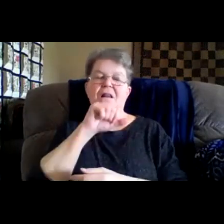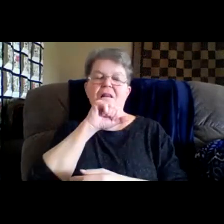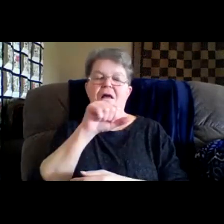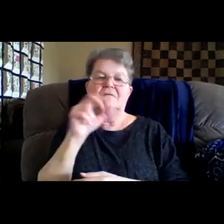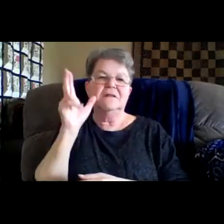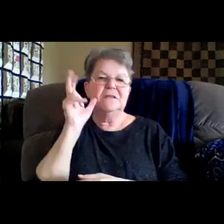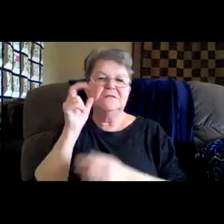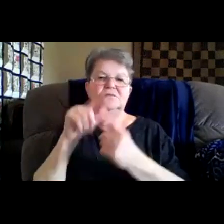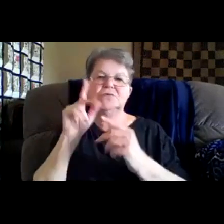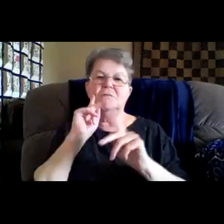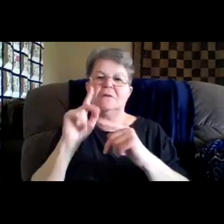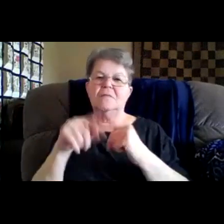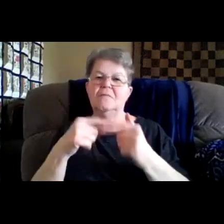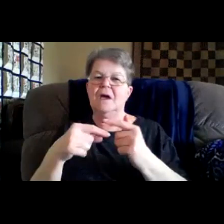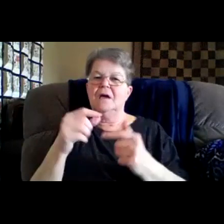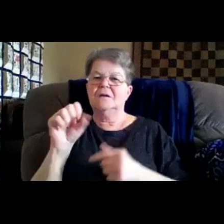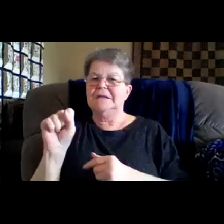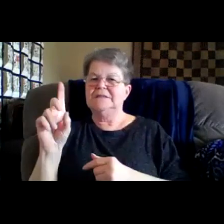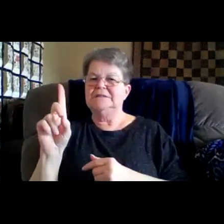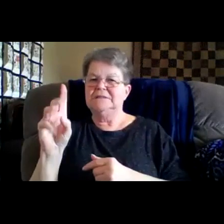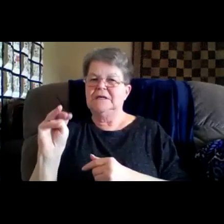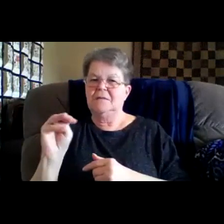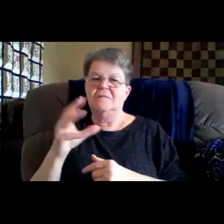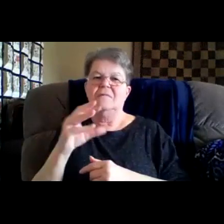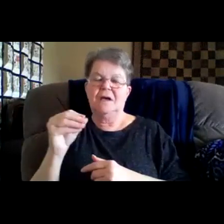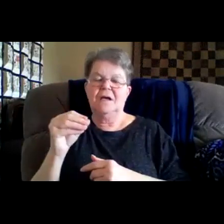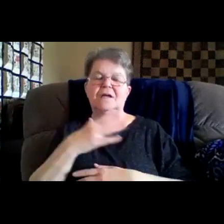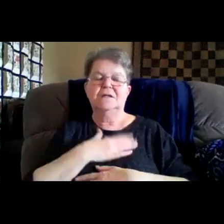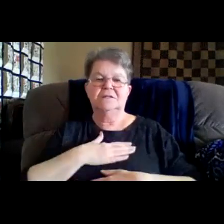talk about supported decision-making and enjoy hearing how different presenters frame it.